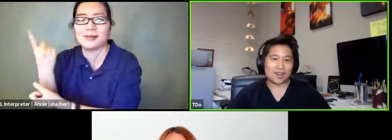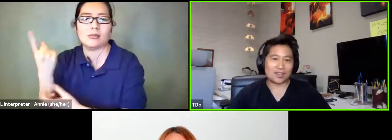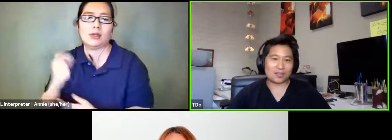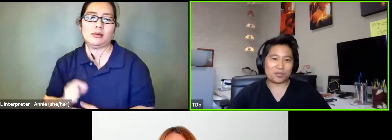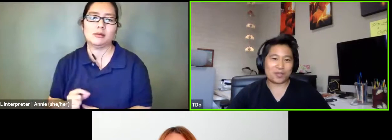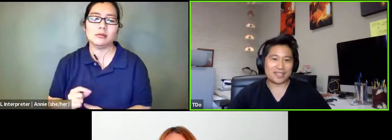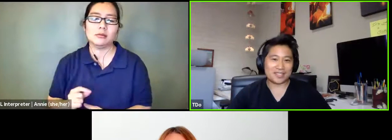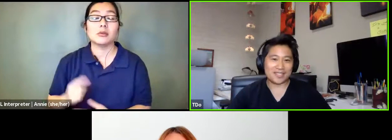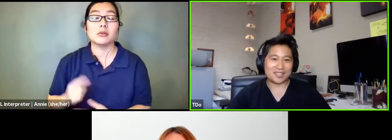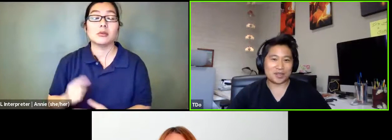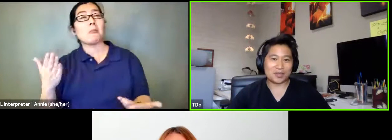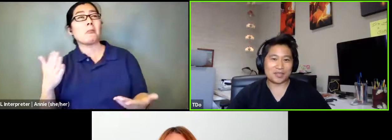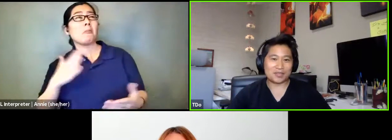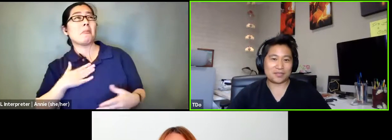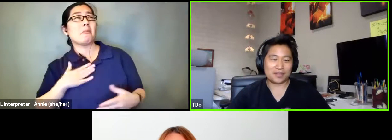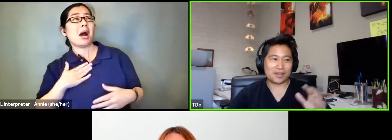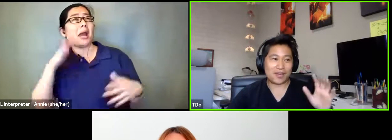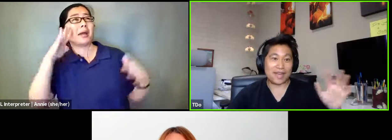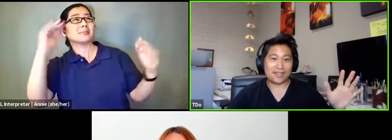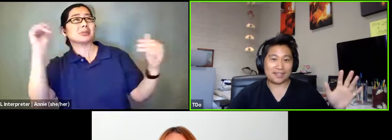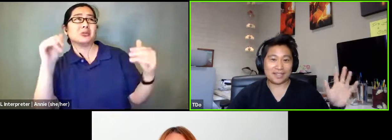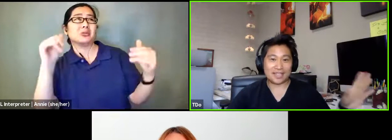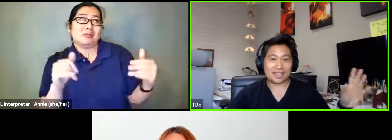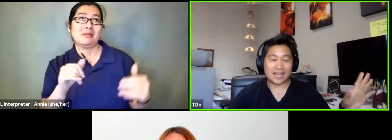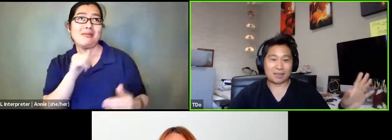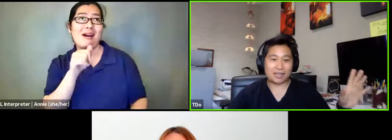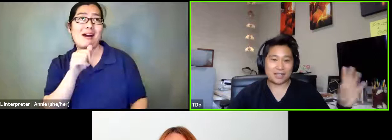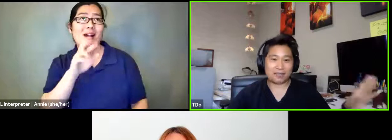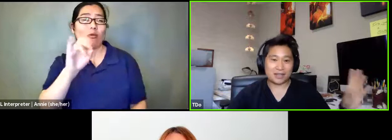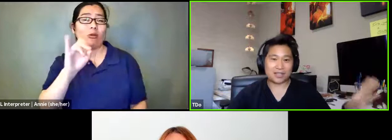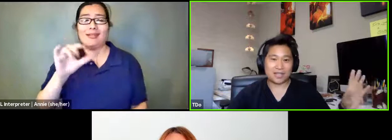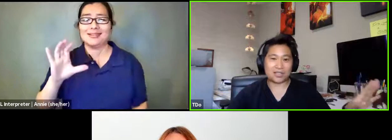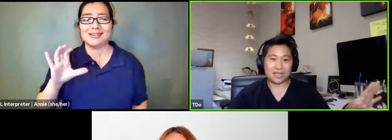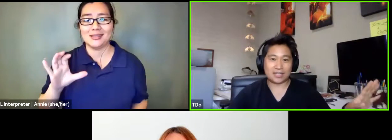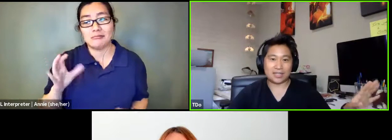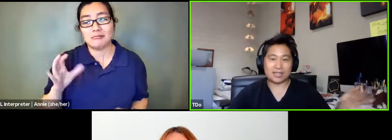aren't realistic in terms of this thing is happening and give me the attention I need.